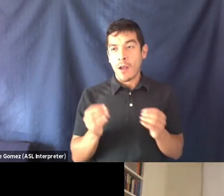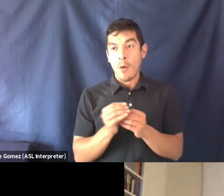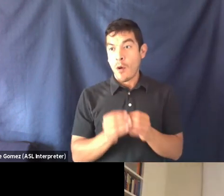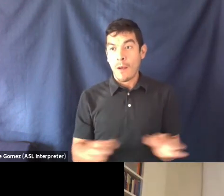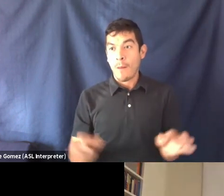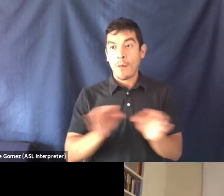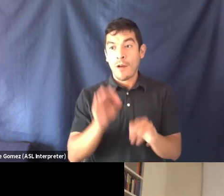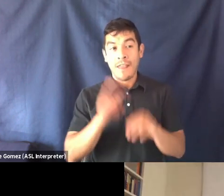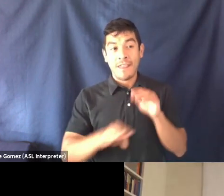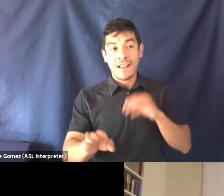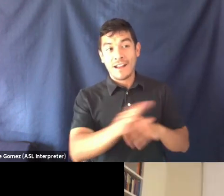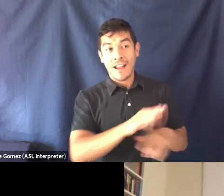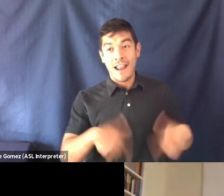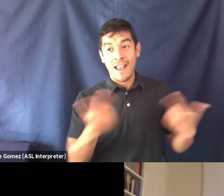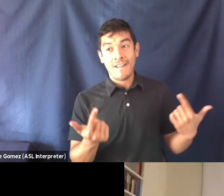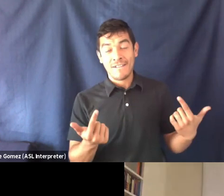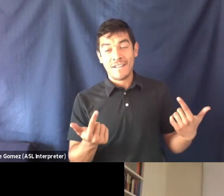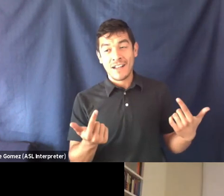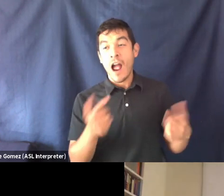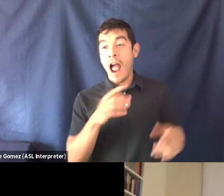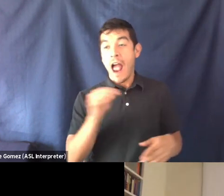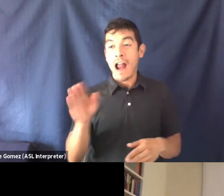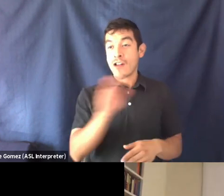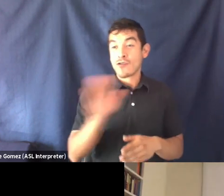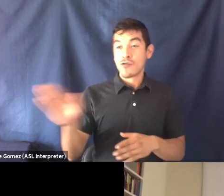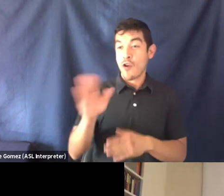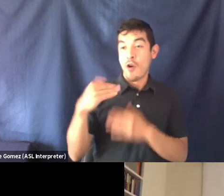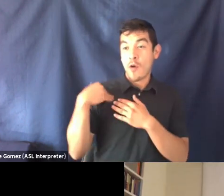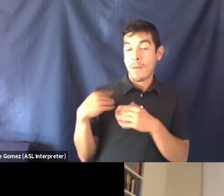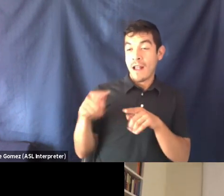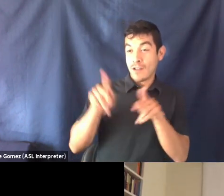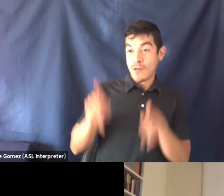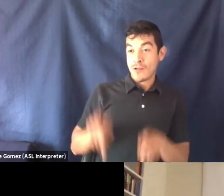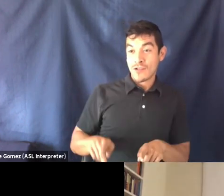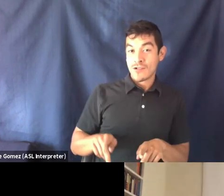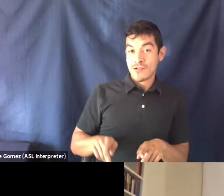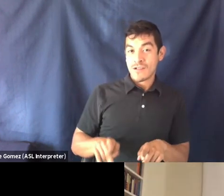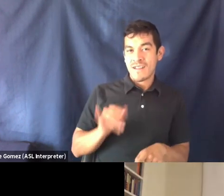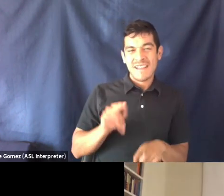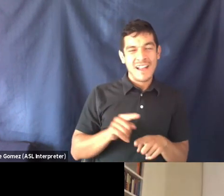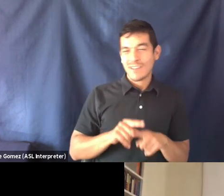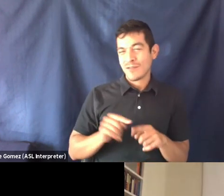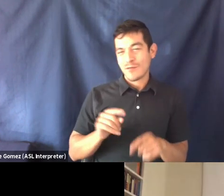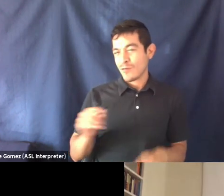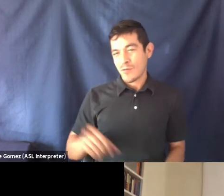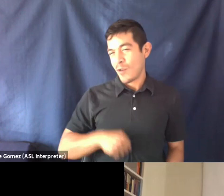trumps your moral obligations as a person to hubris, which is antithetical to what I think the message